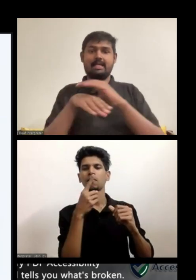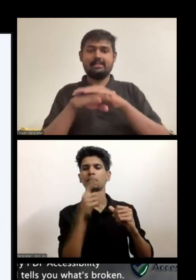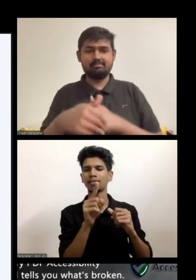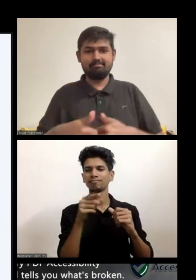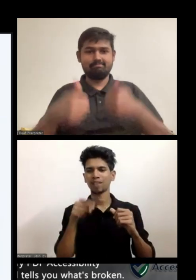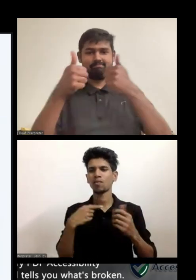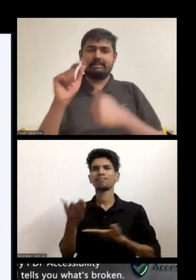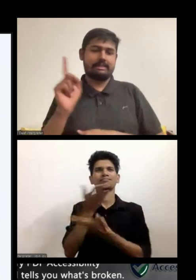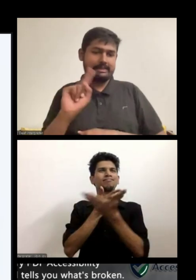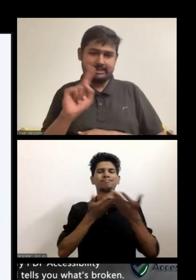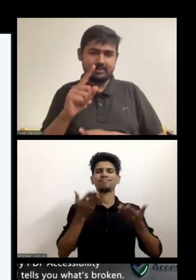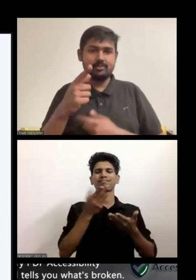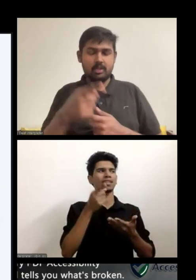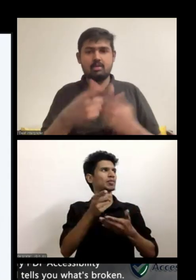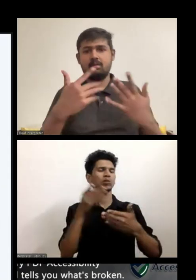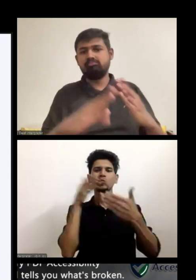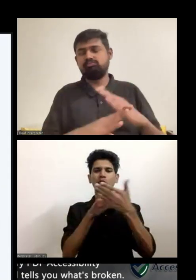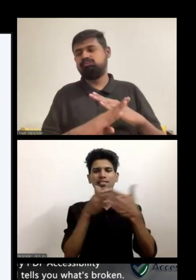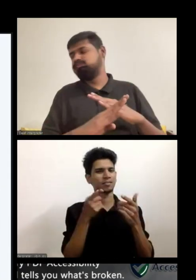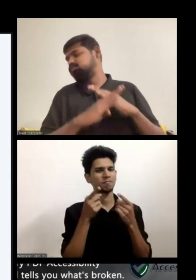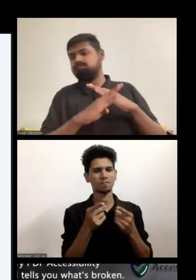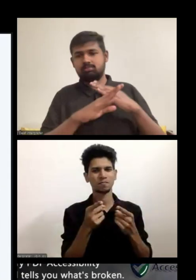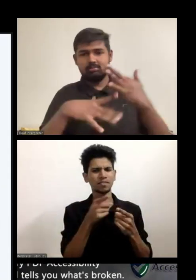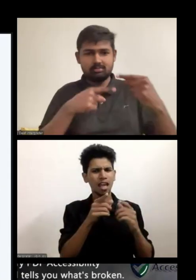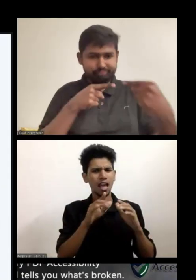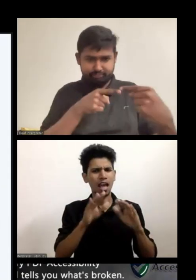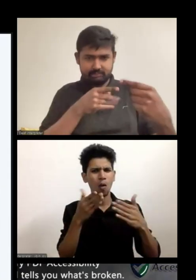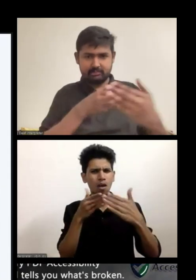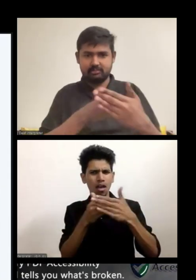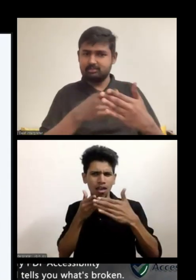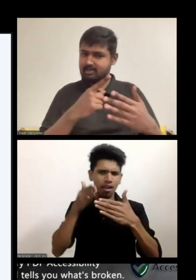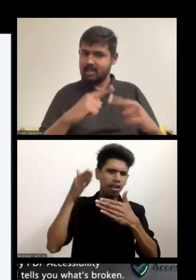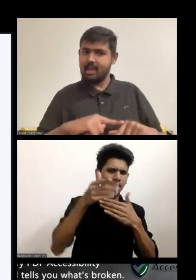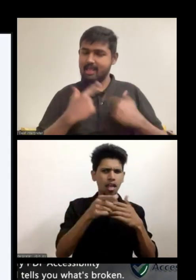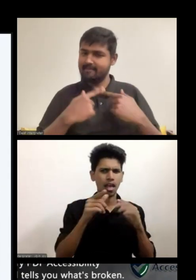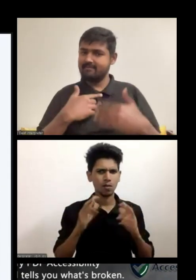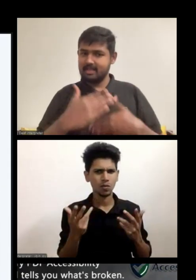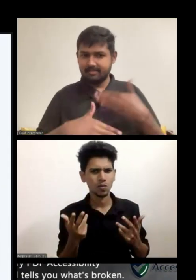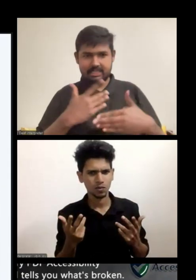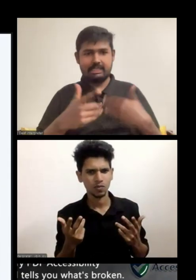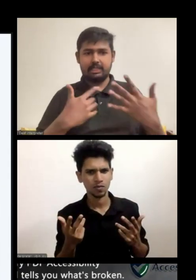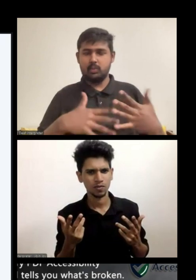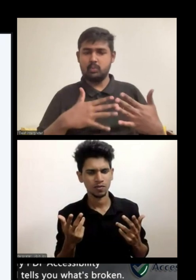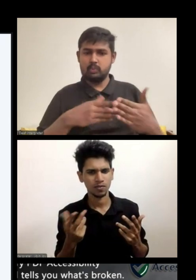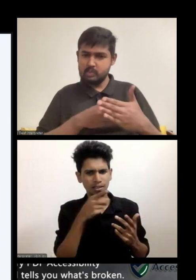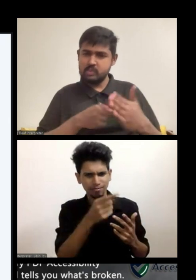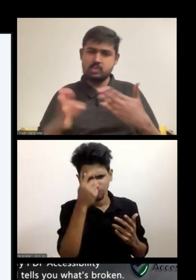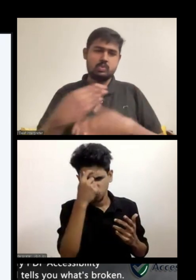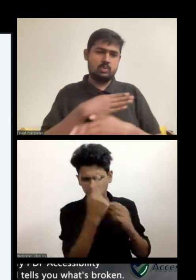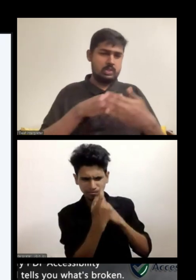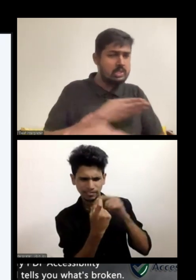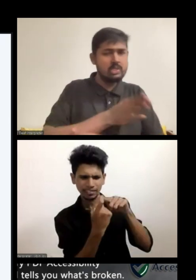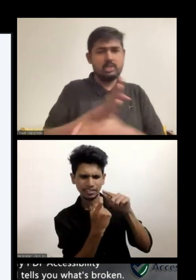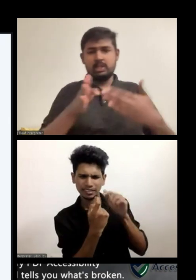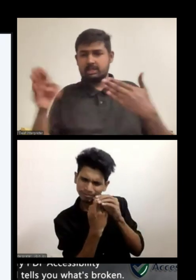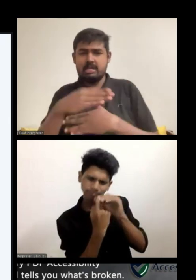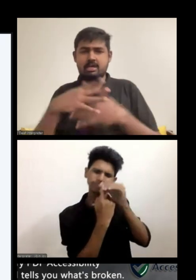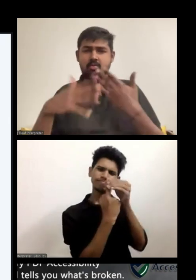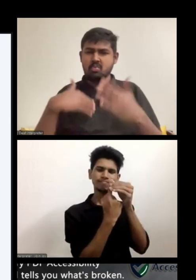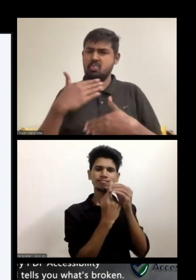So to overcome this, and to come up with these things, we are working currently and looking for